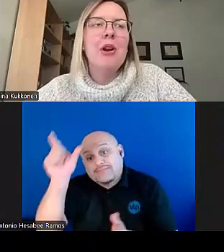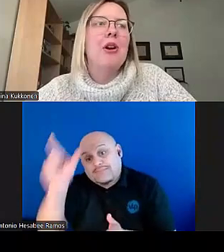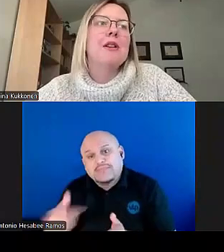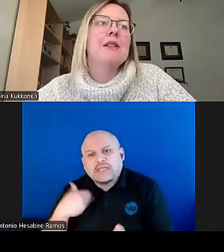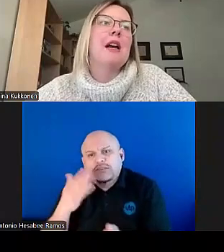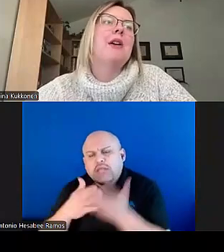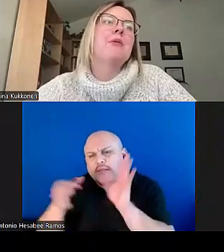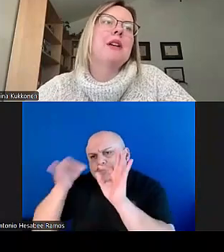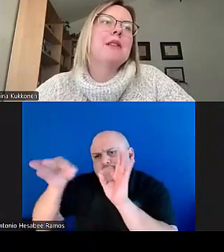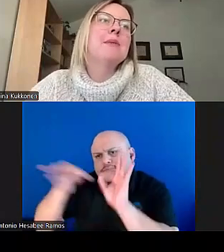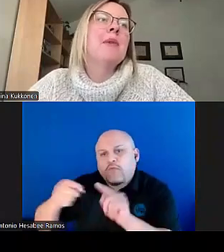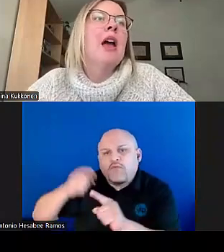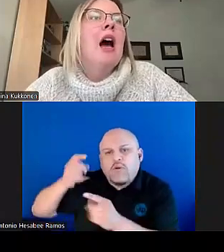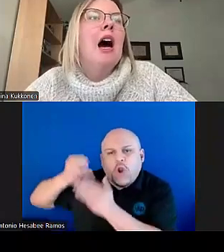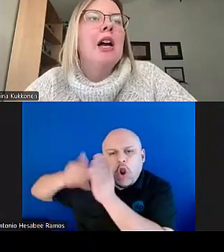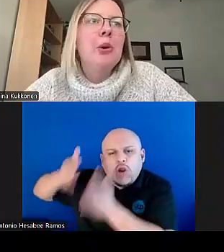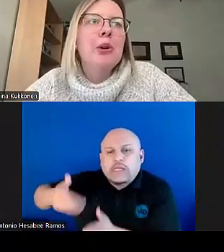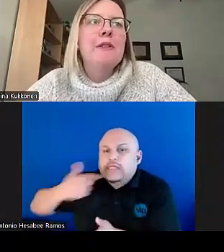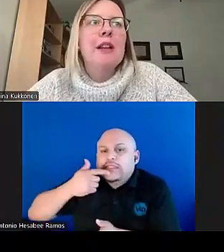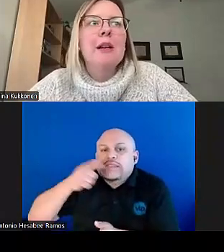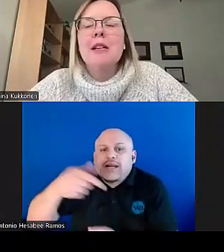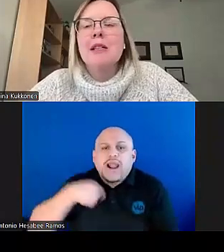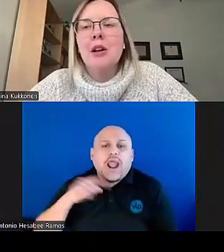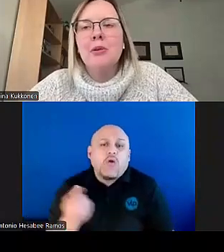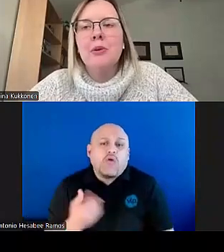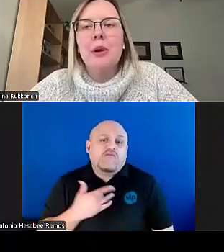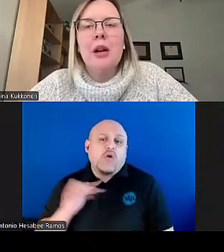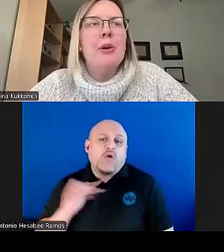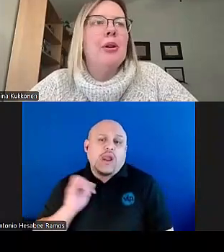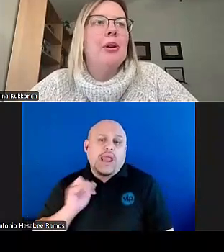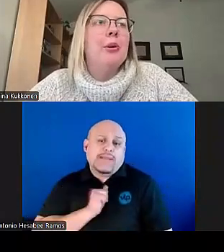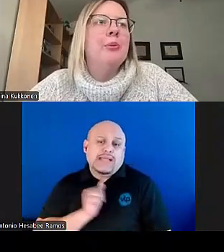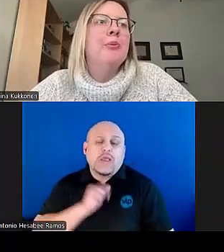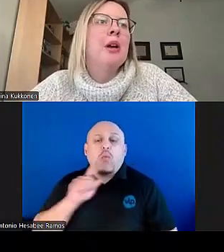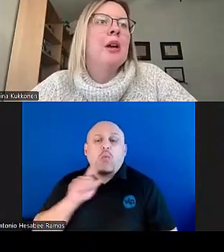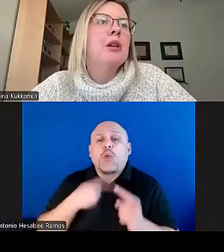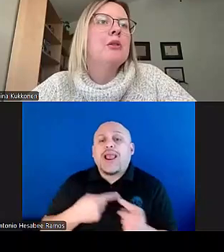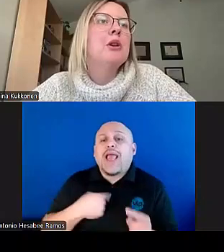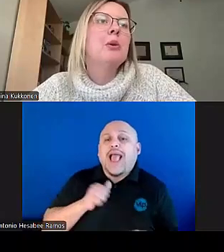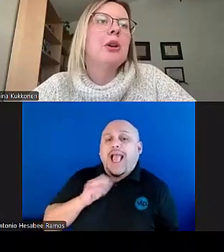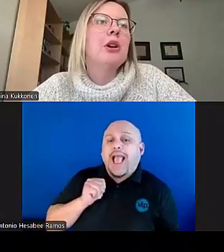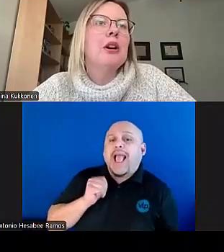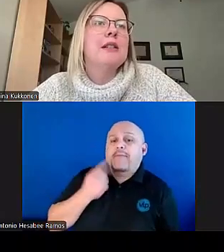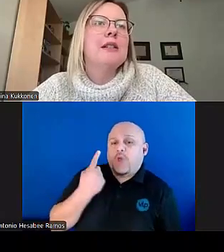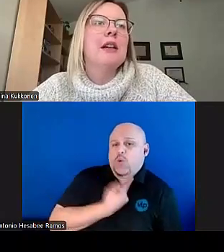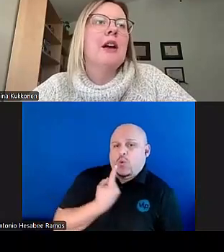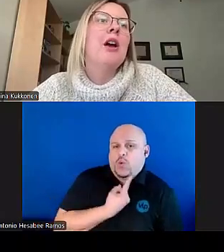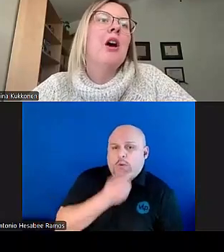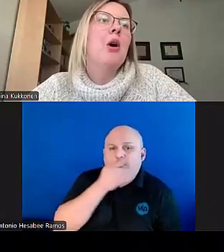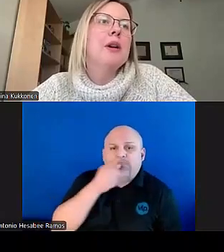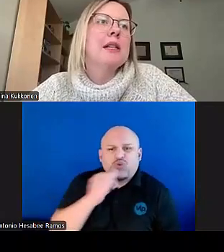the artist and it reads, "I only feel like myself when I'm not alone. You don't look autistic always